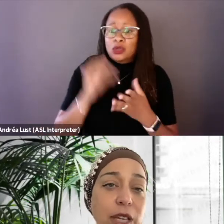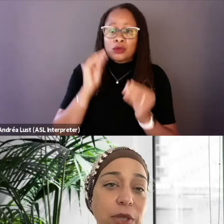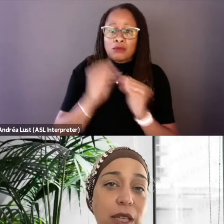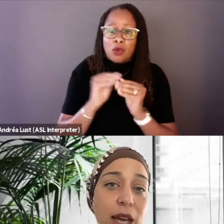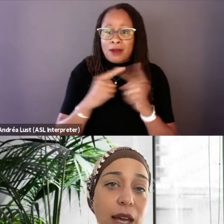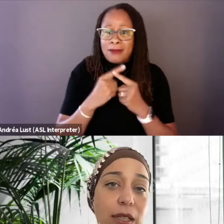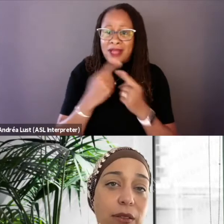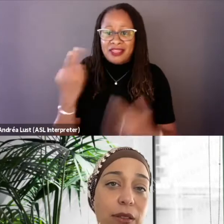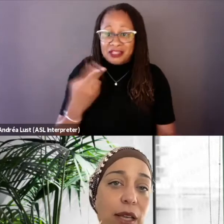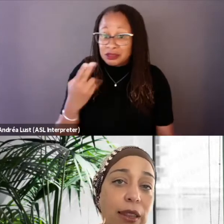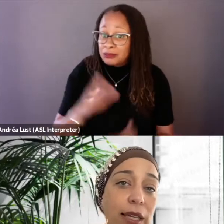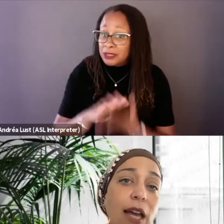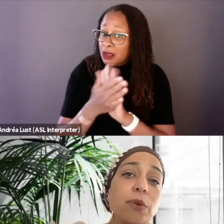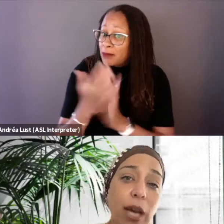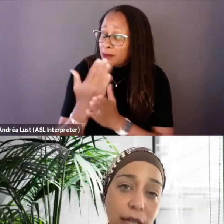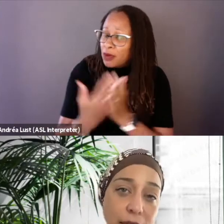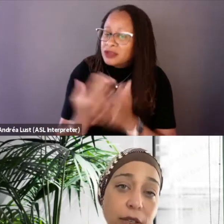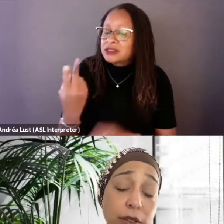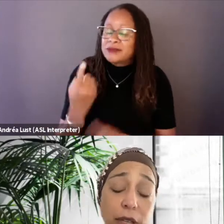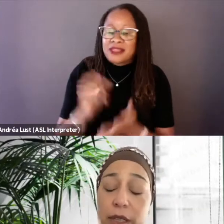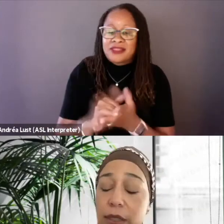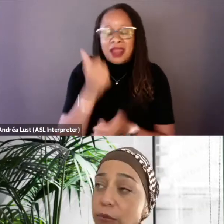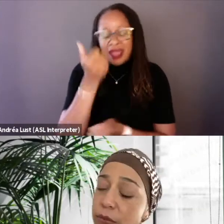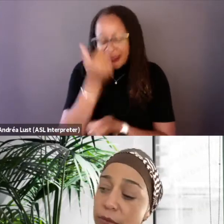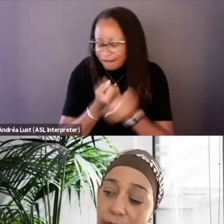that I think everybody kind of looked at